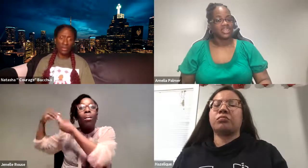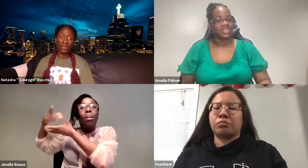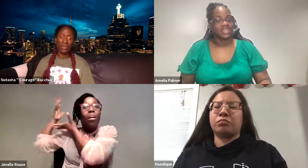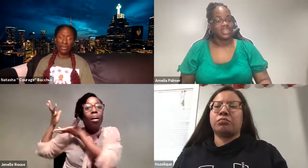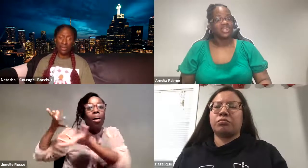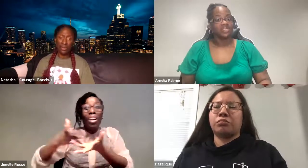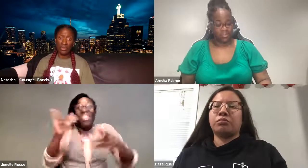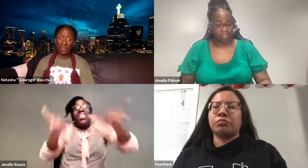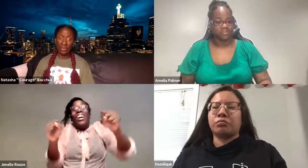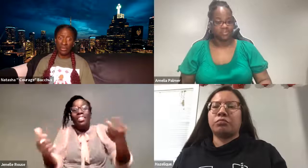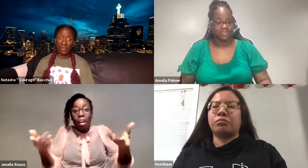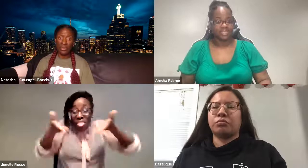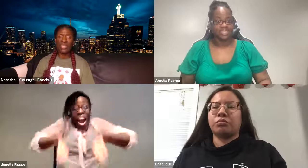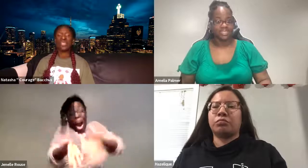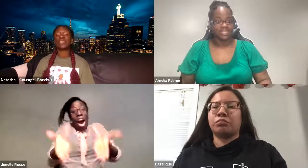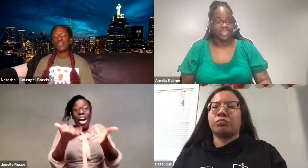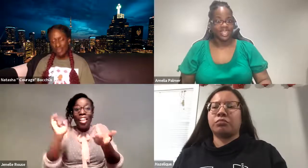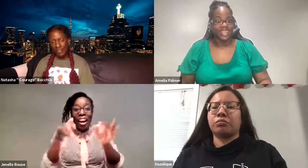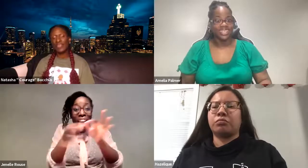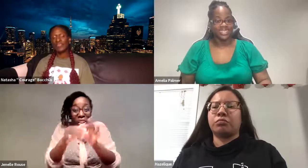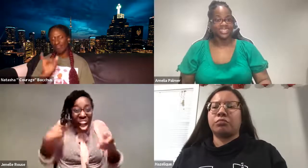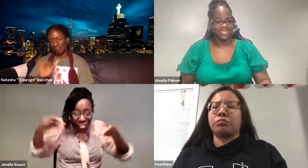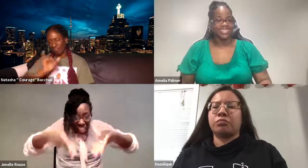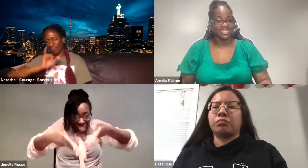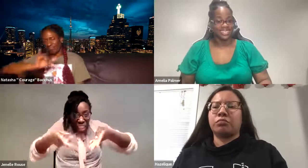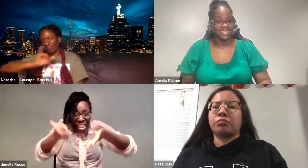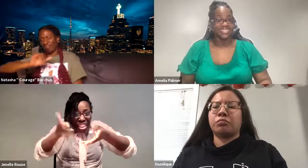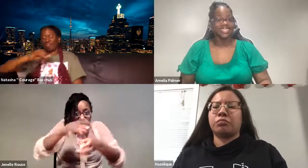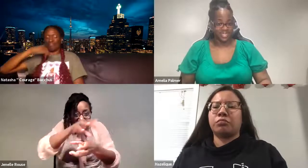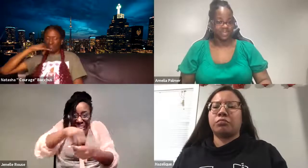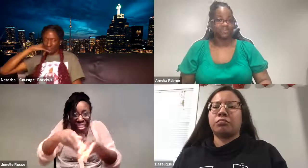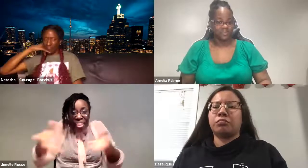and dominique obviously as an indigenous person that has been very much there in your history.